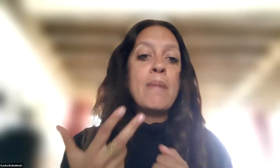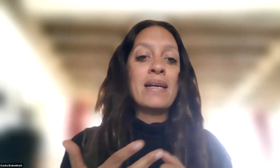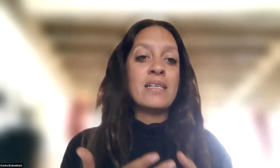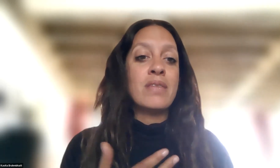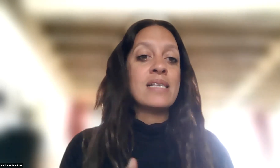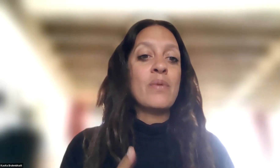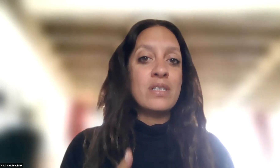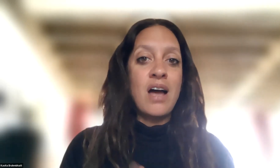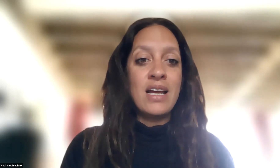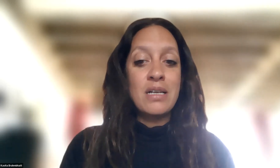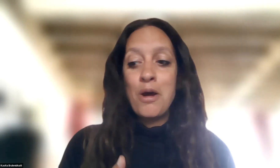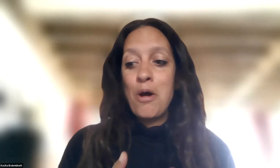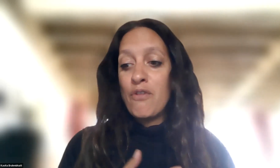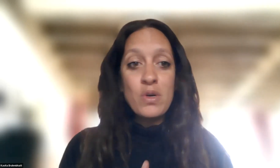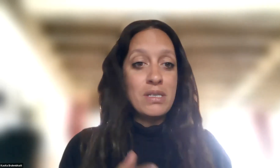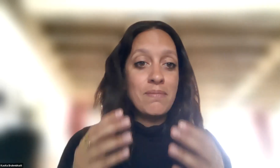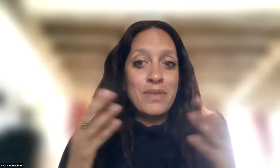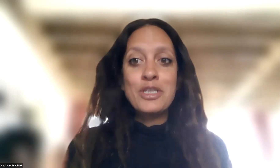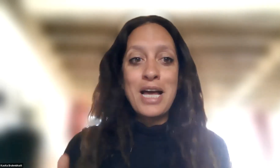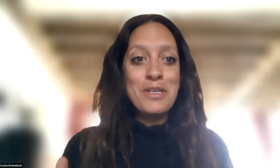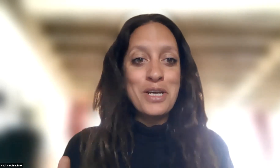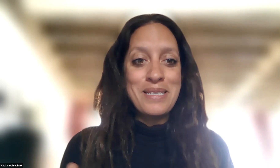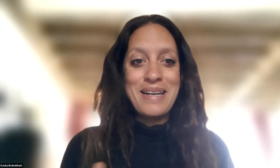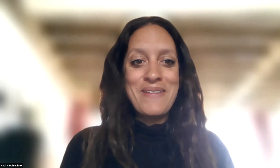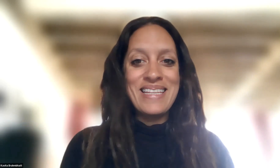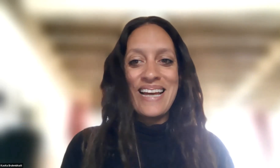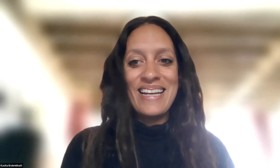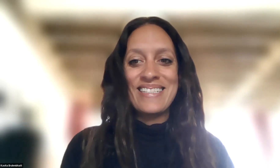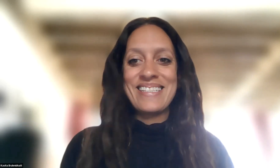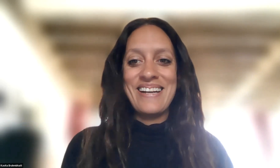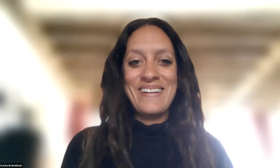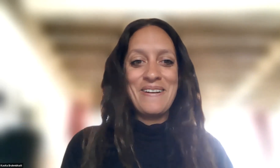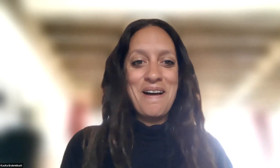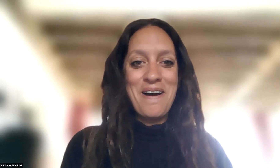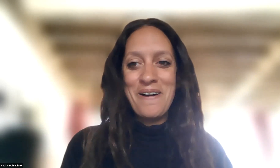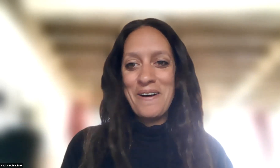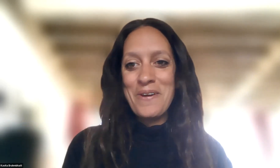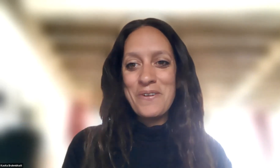integrate accessibility and consultations as part of the day-to-day work. These are the three practical